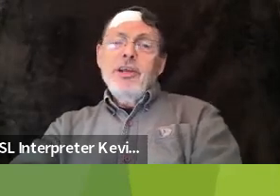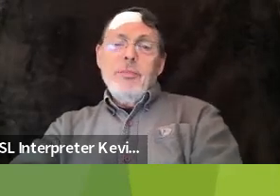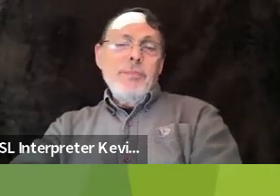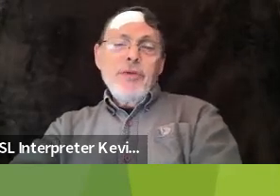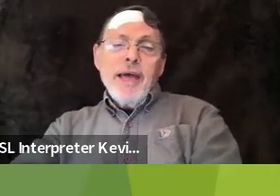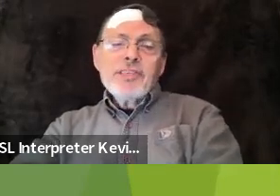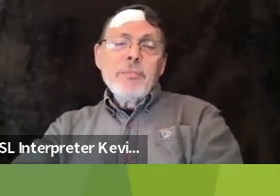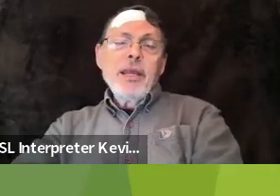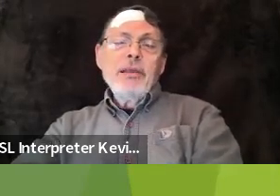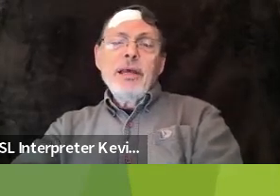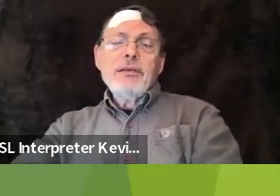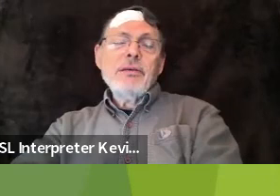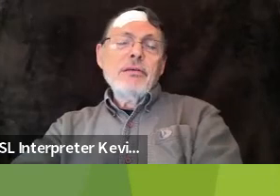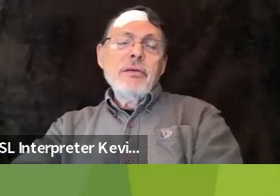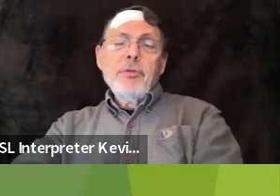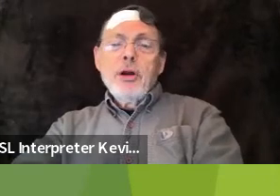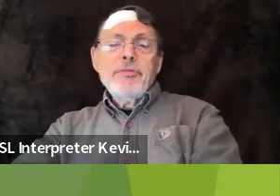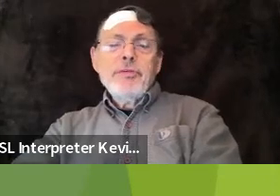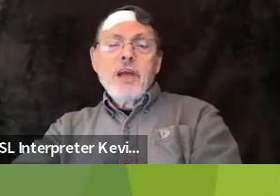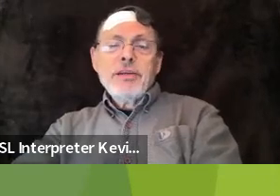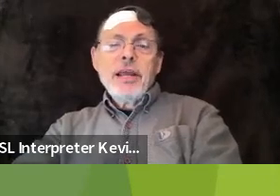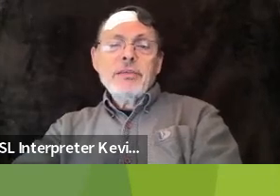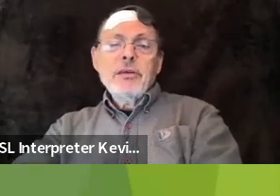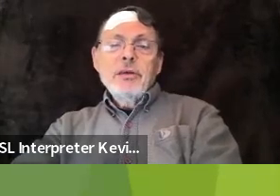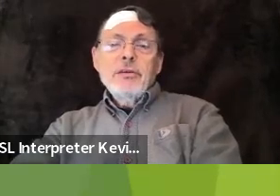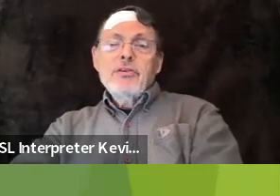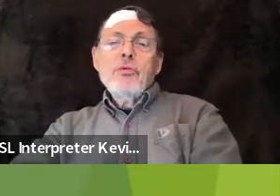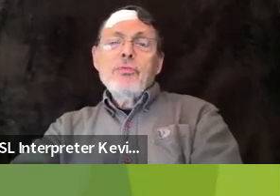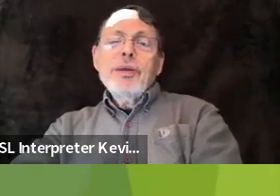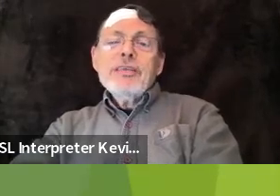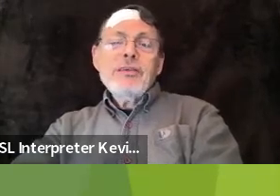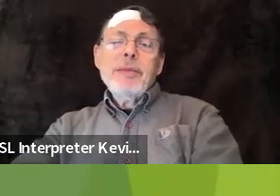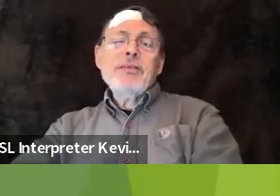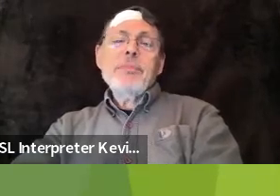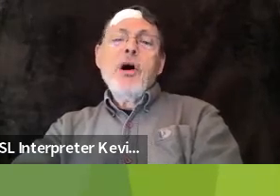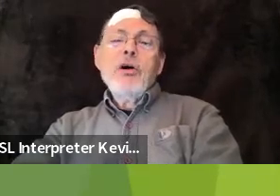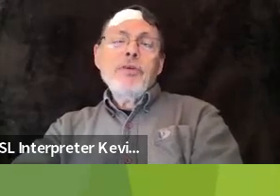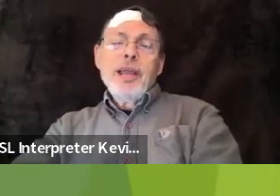You know, maybe you have something that is appropriate for this context. There's no reason to make something all over again.